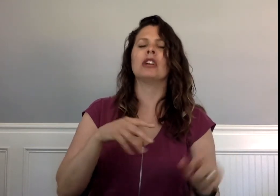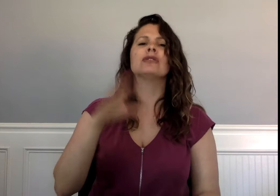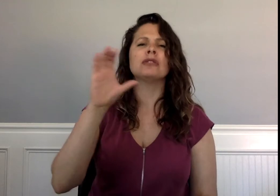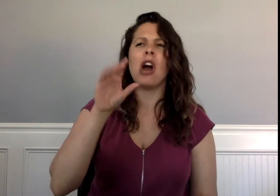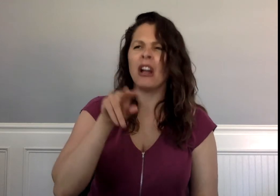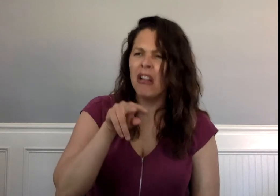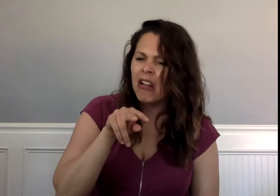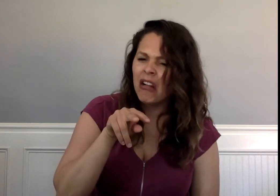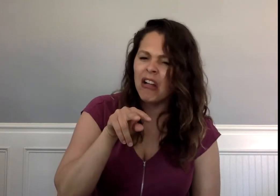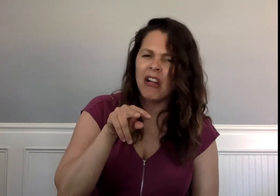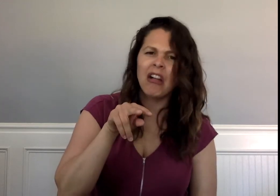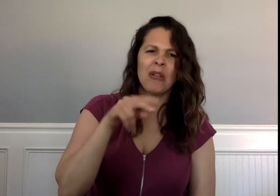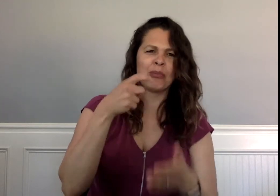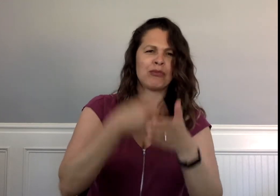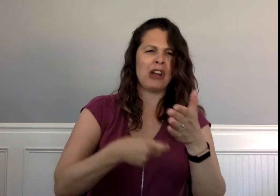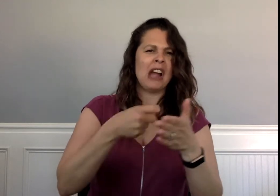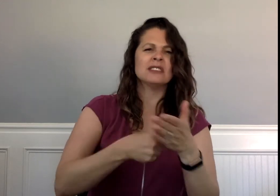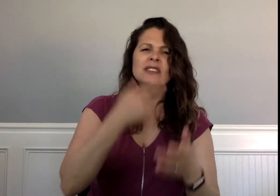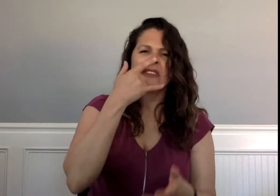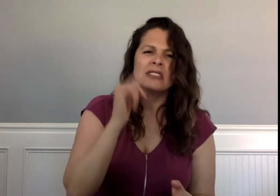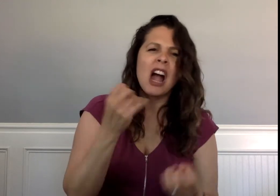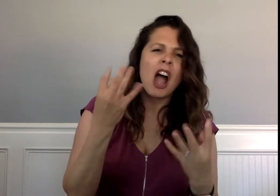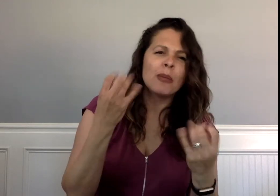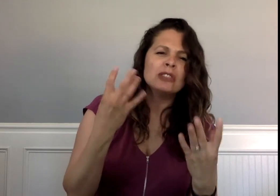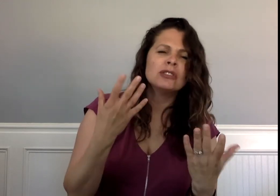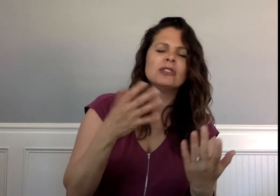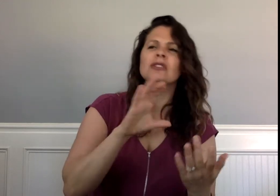Charlie looked at the prices.